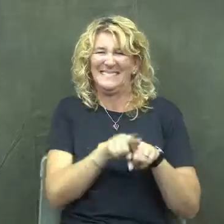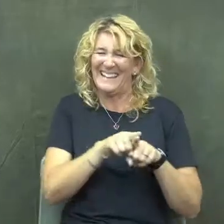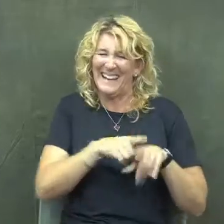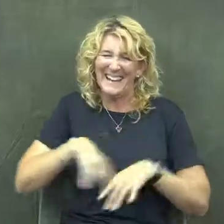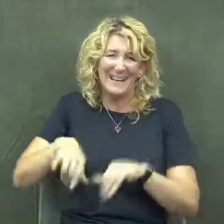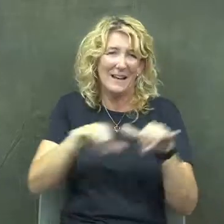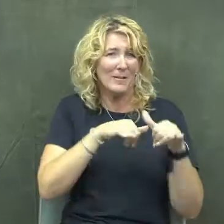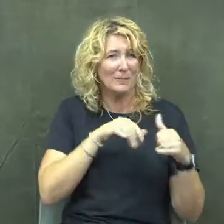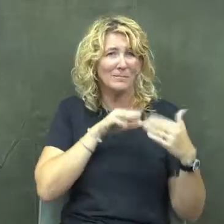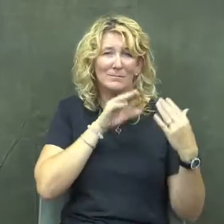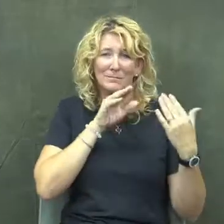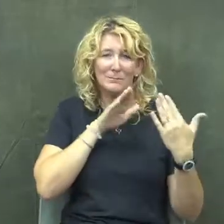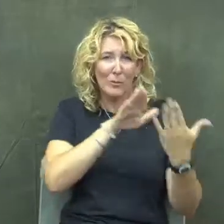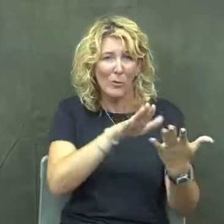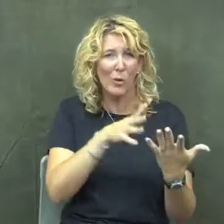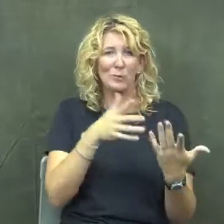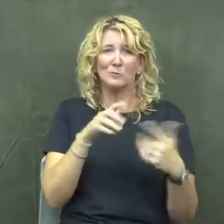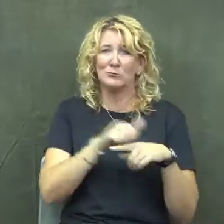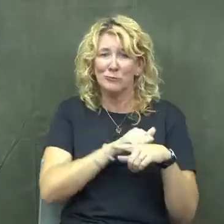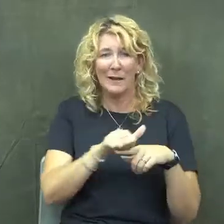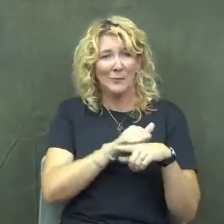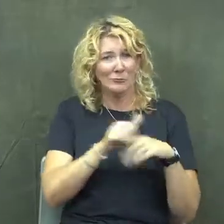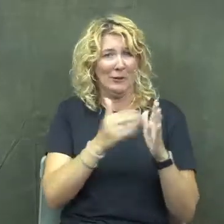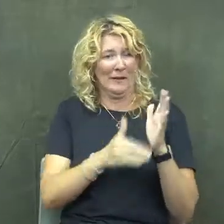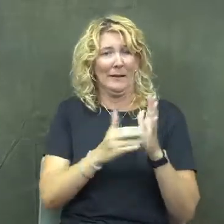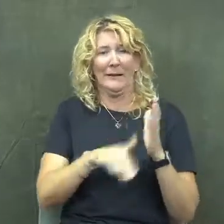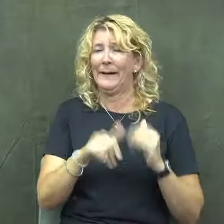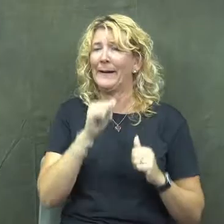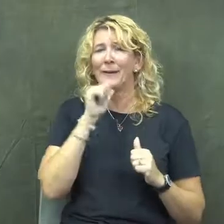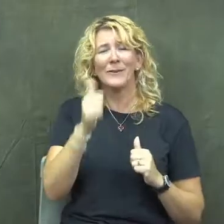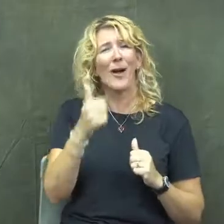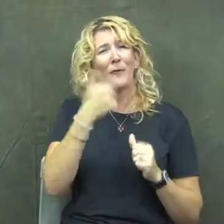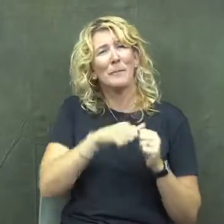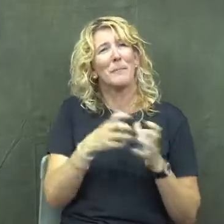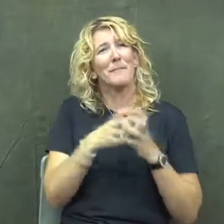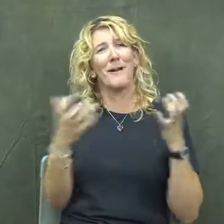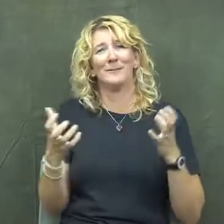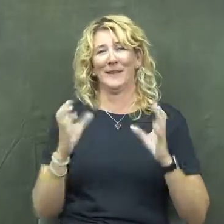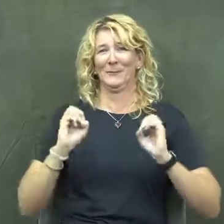I'm talking about now, there were 10 to 20 of us who all went through the same approach.